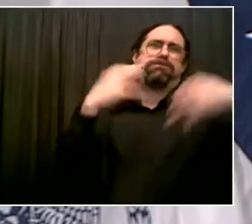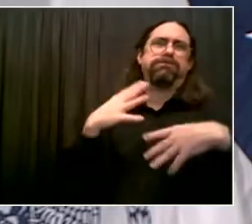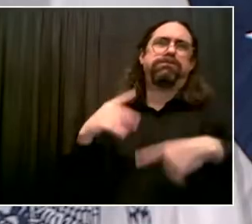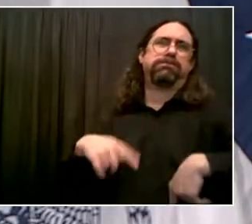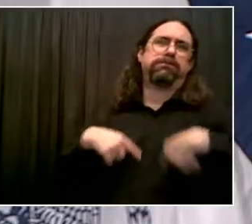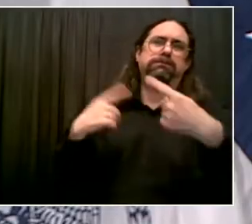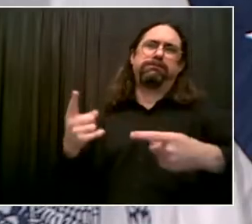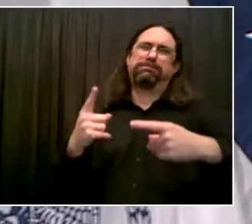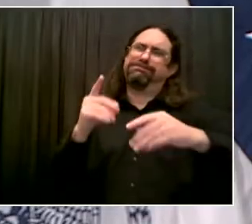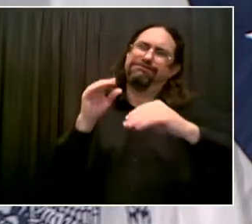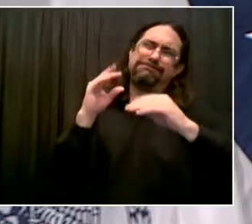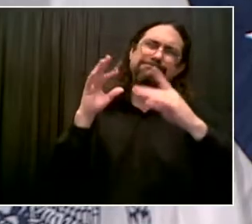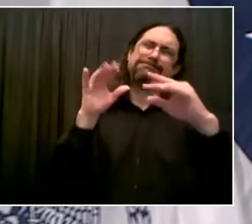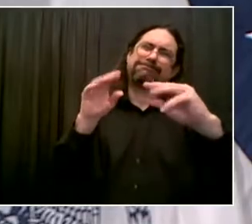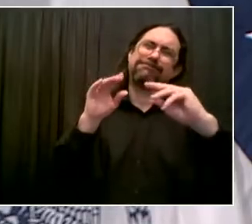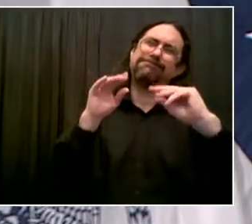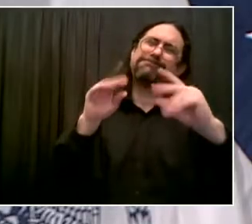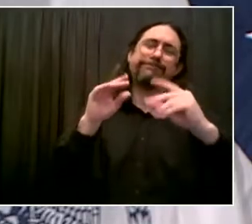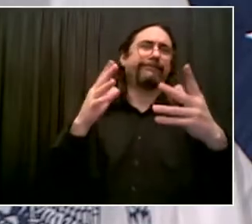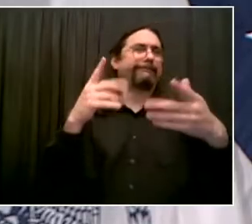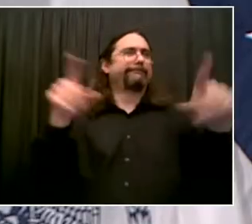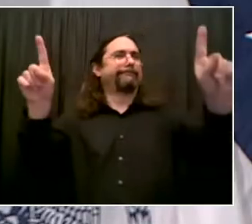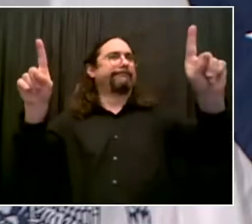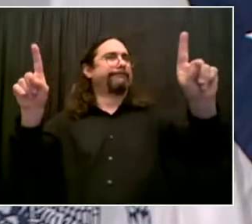THIS CITY FORWARD. I'M SO APPRECIATIVE OF HET WORK